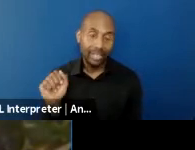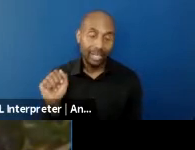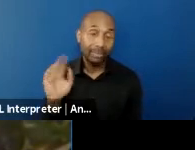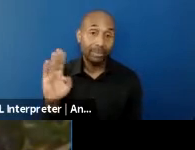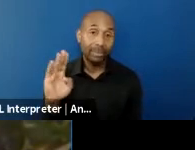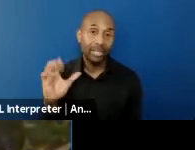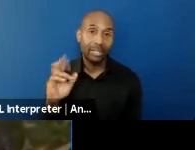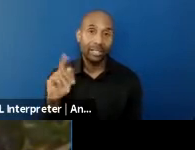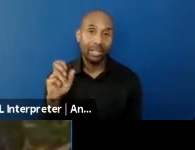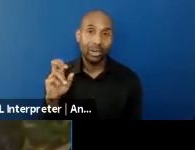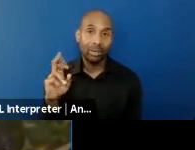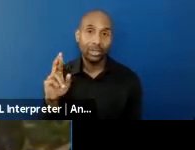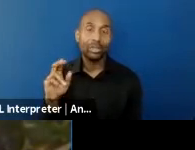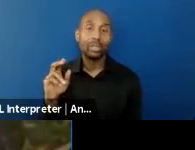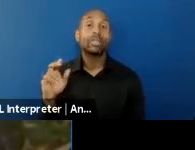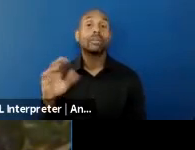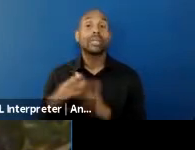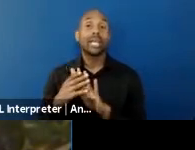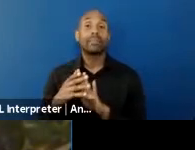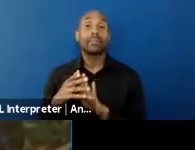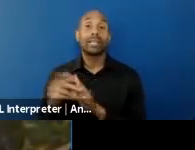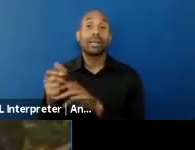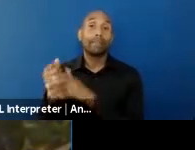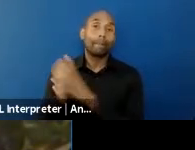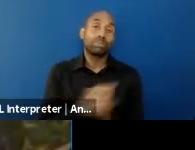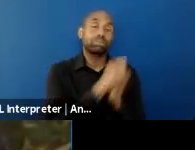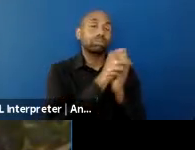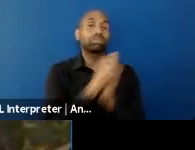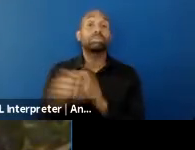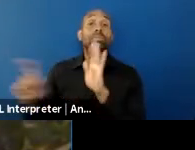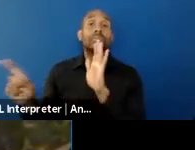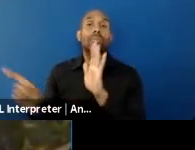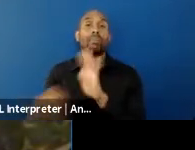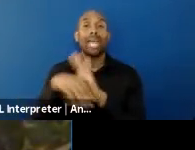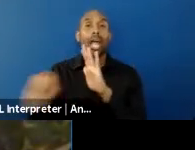He was selected by those managing the market.